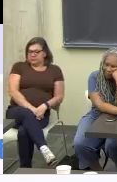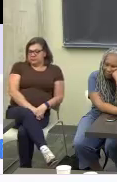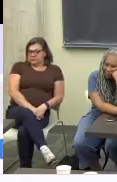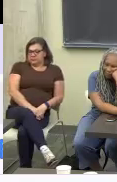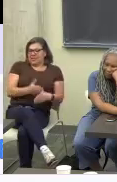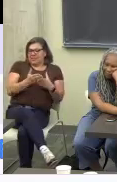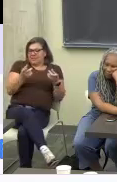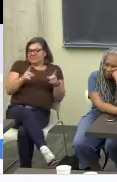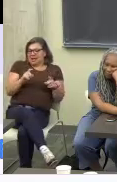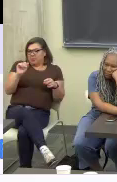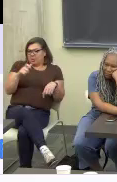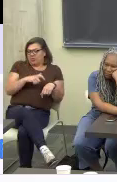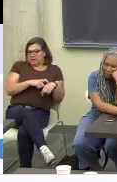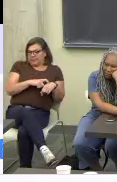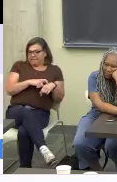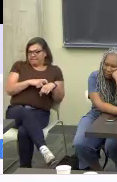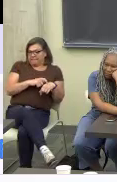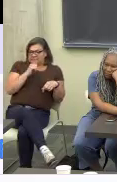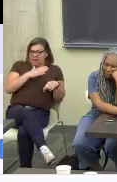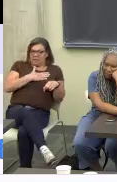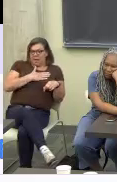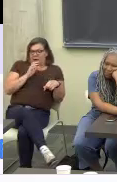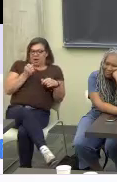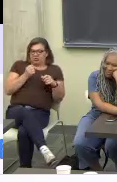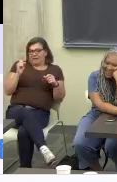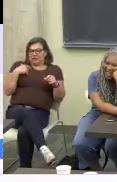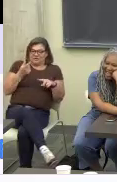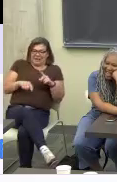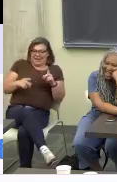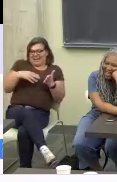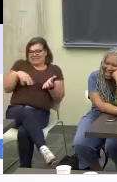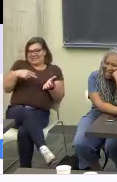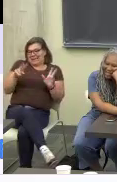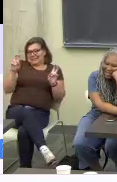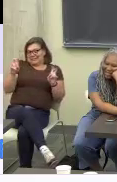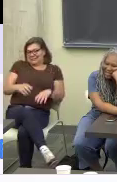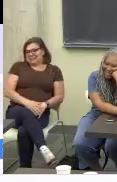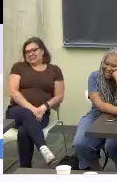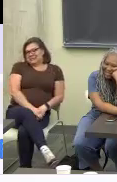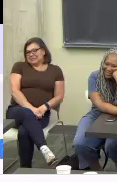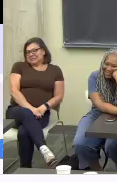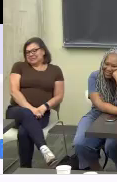the time and it's very much that like it's not my revolution if I can't dance sort of mentality. It